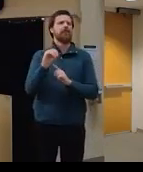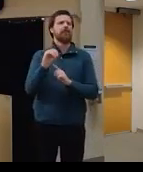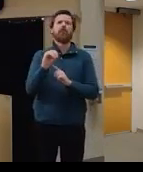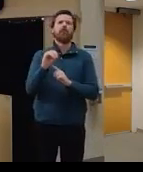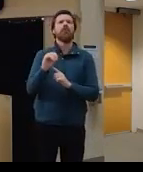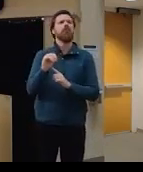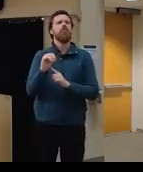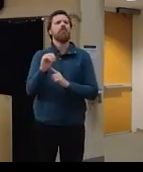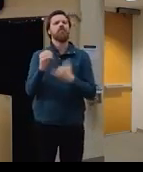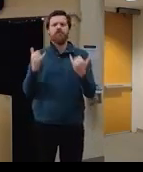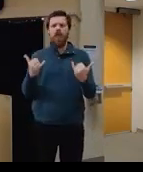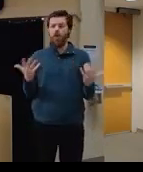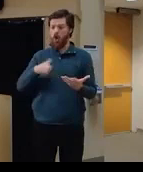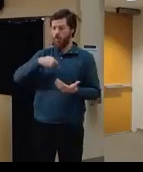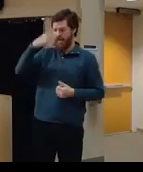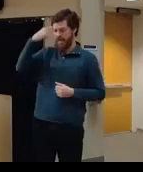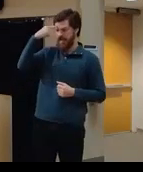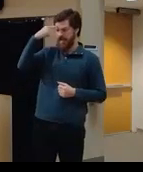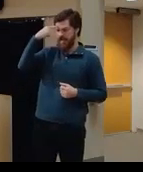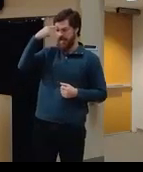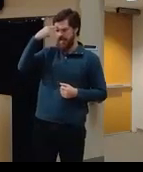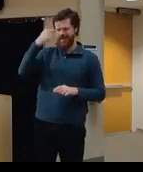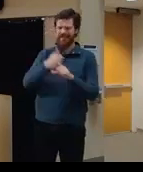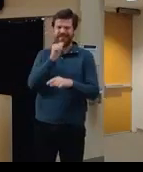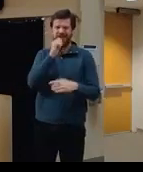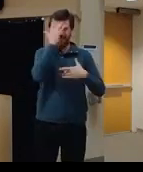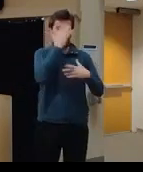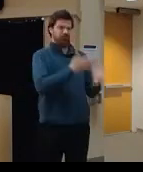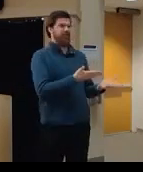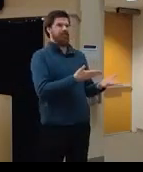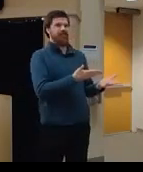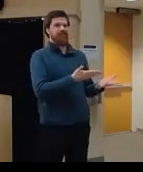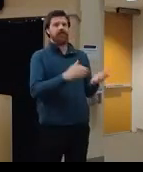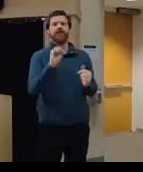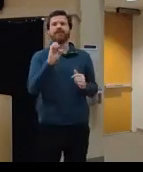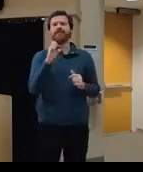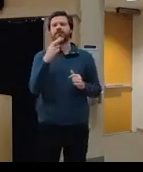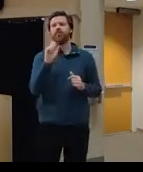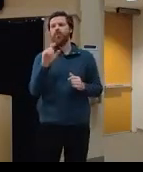now we now think are not at all pathological um like sexual orientation making it out of